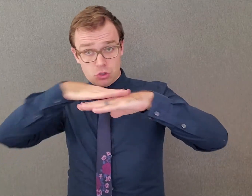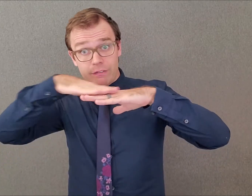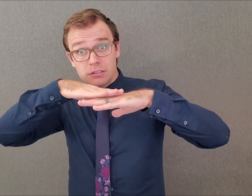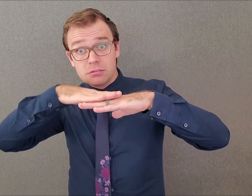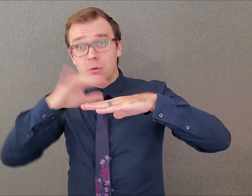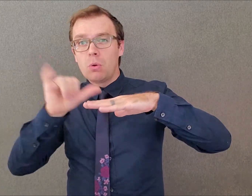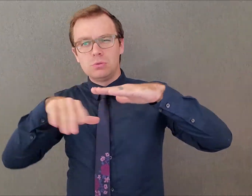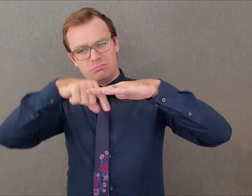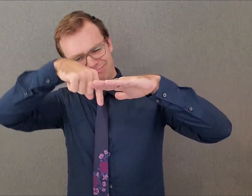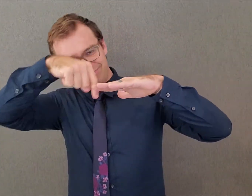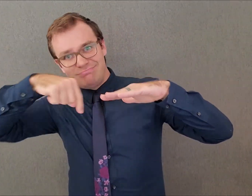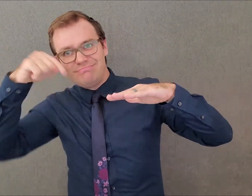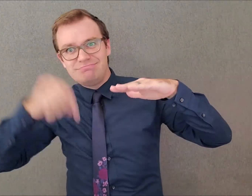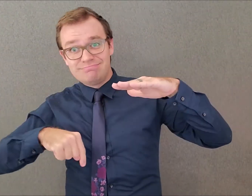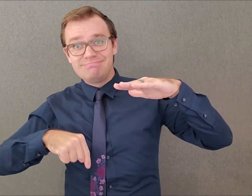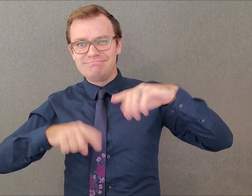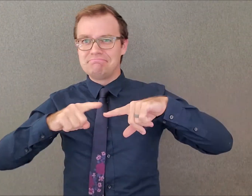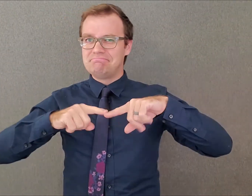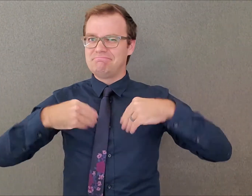both at the surface and at the depth.